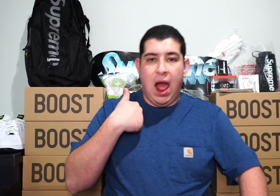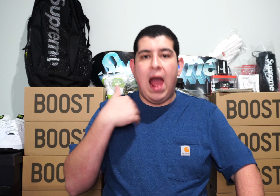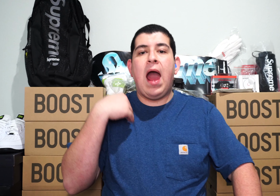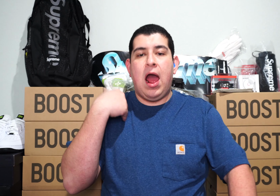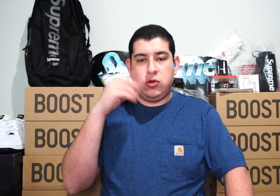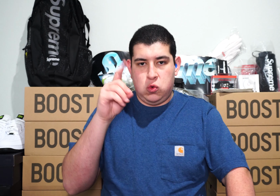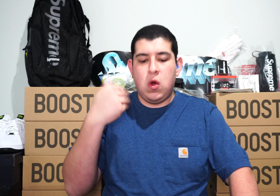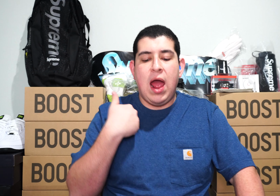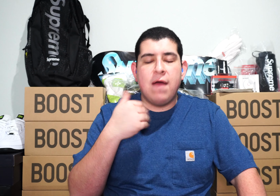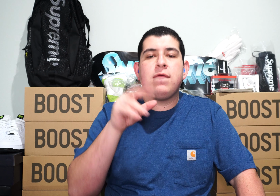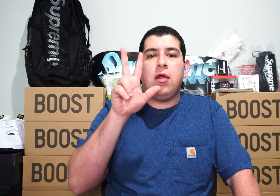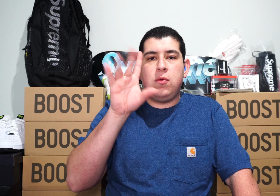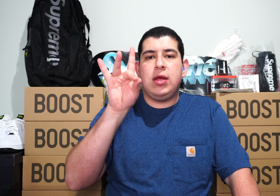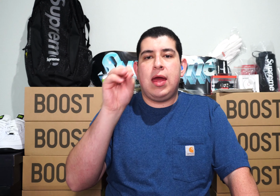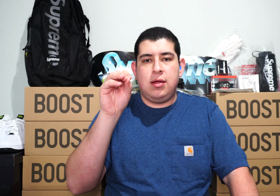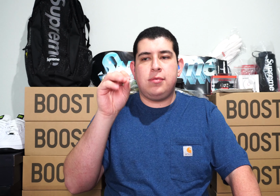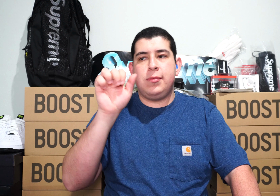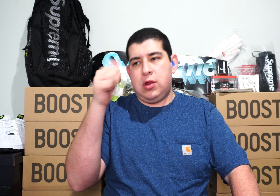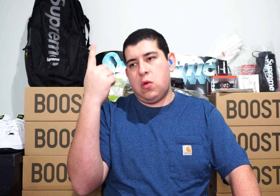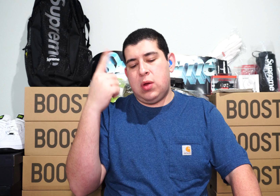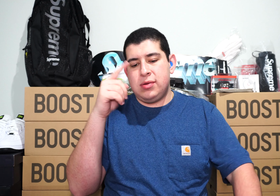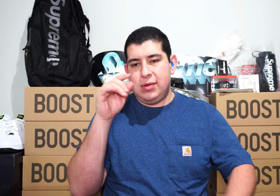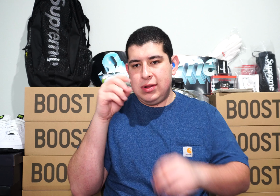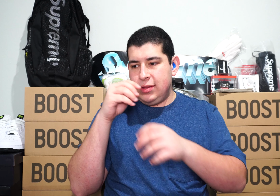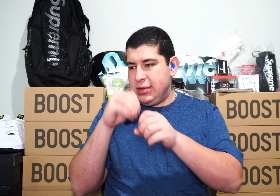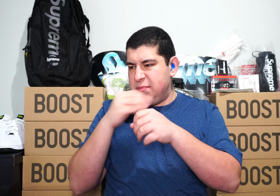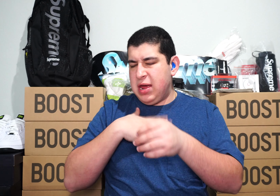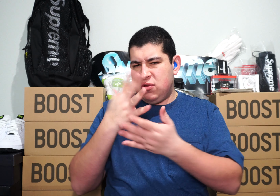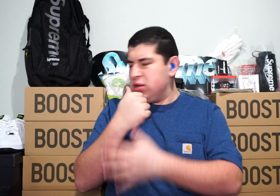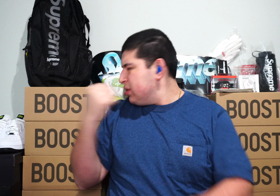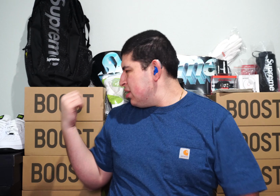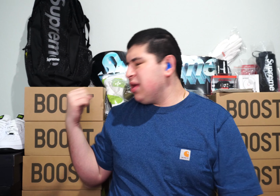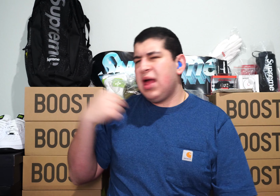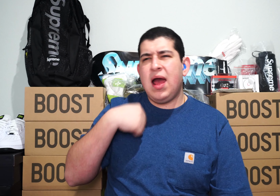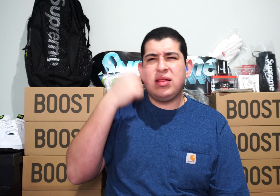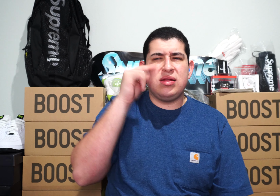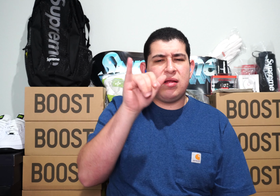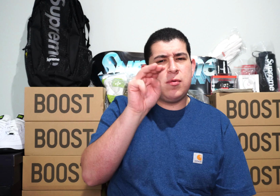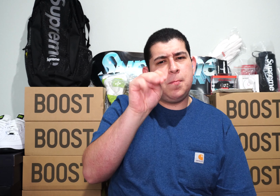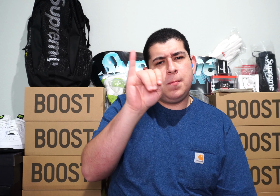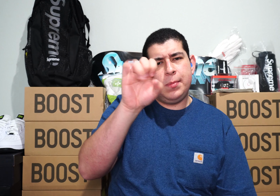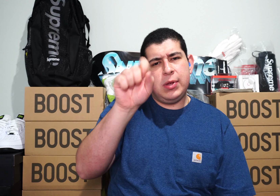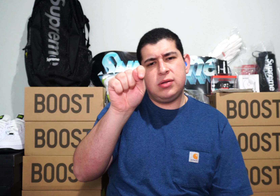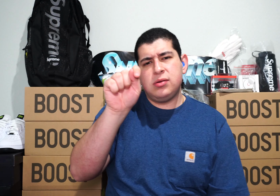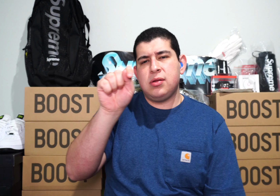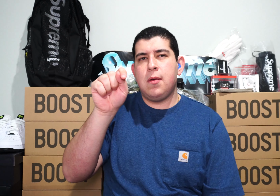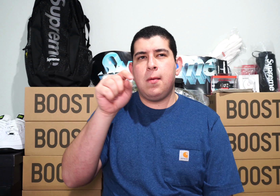I do have some 380 like Mist..